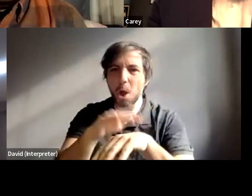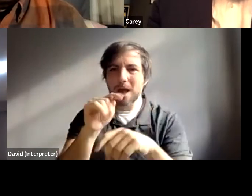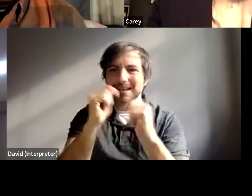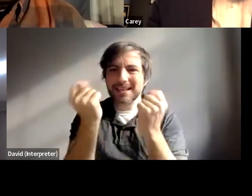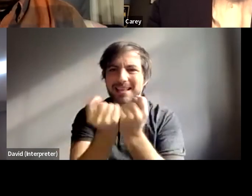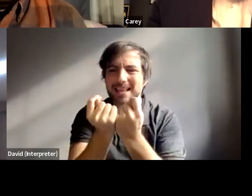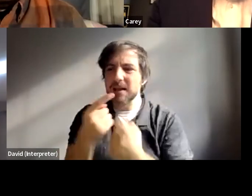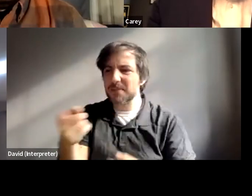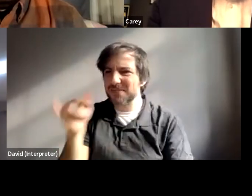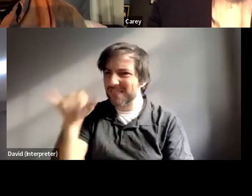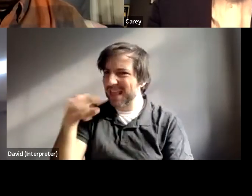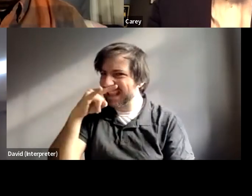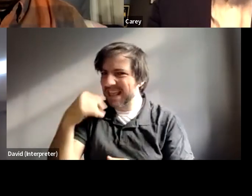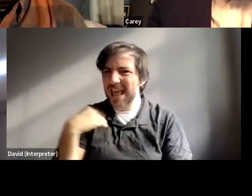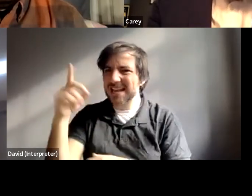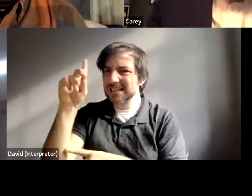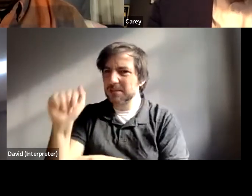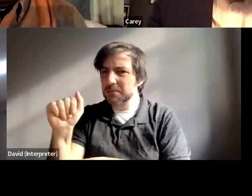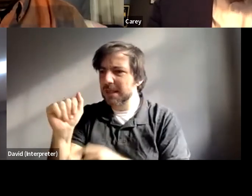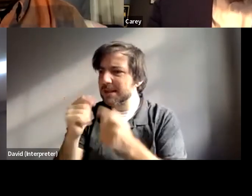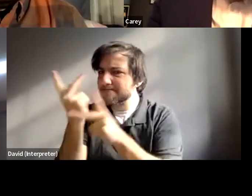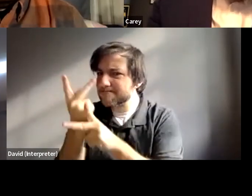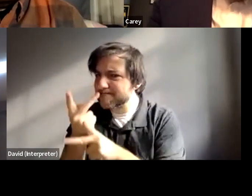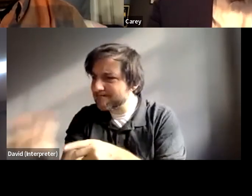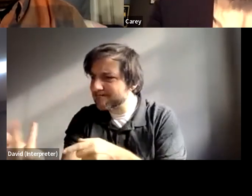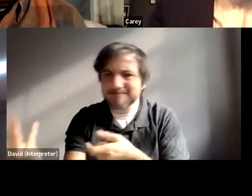some kind of disability. They worked him into the game. He scored a basket. It was a great moment